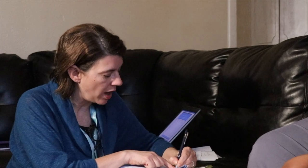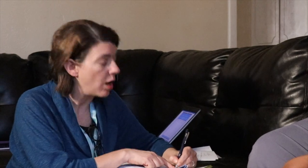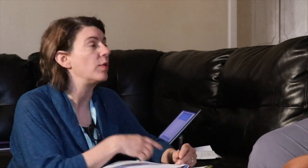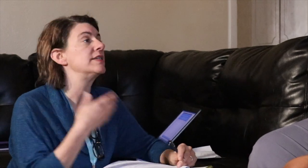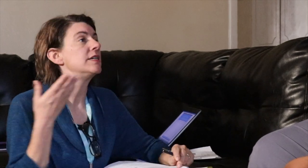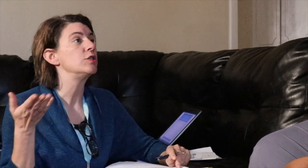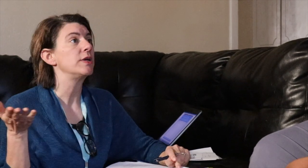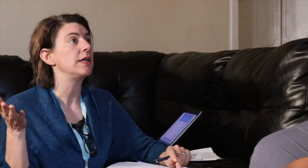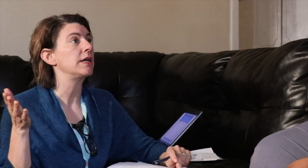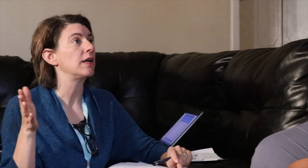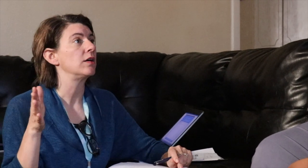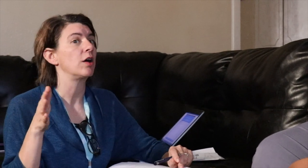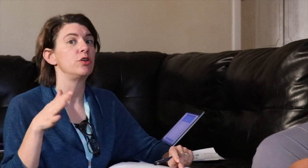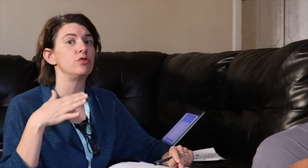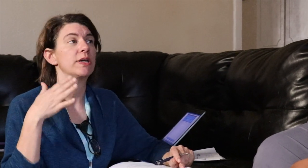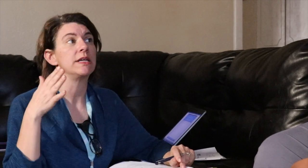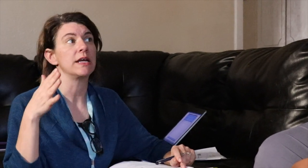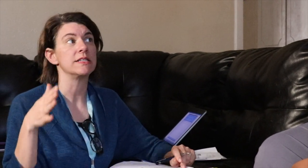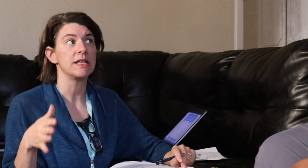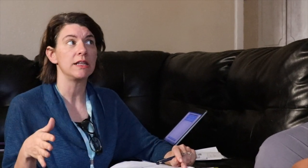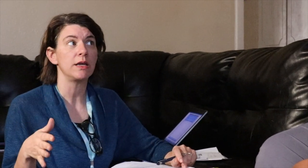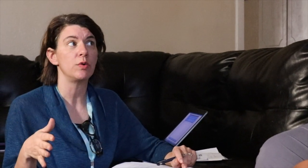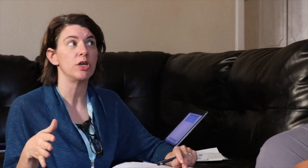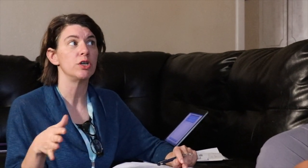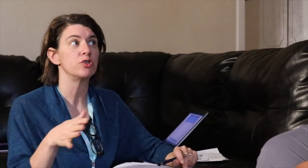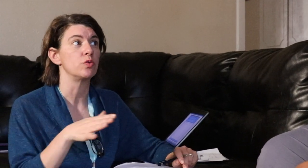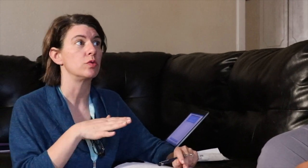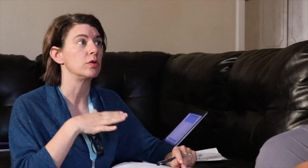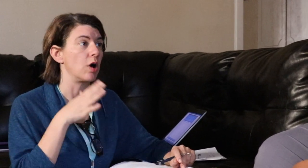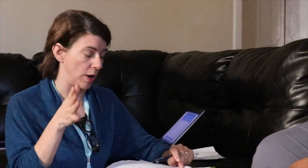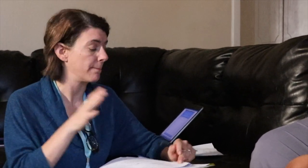Oh, is he doing any kind of...are you doing any kind sign language or...okay.